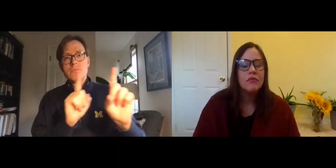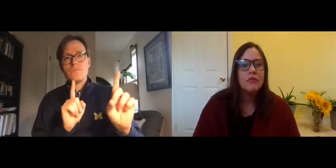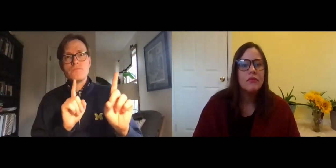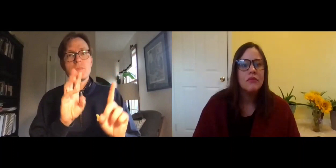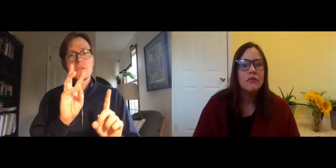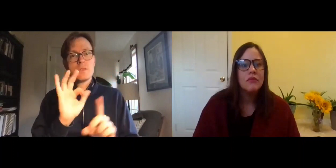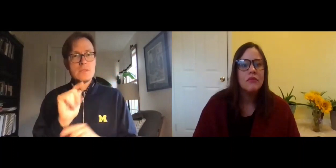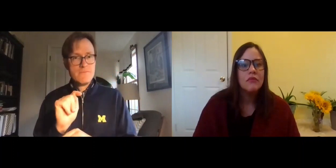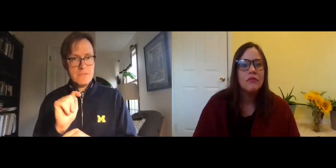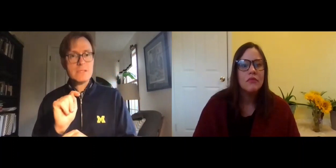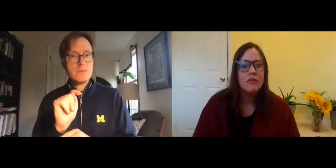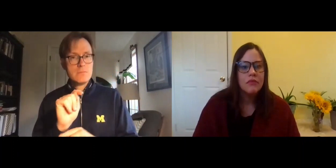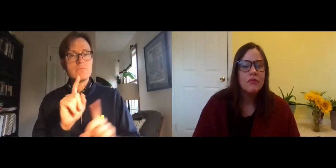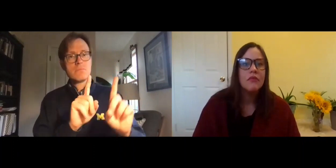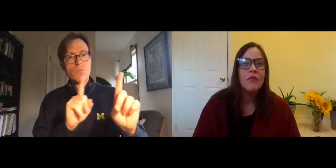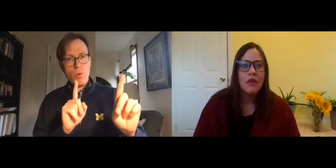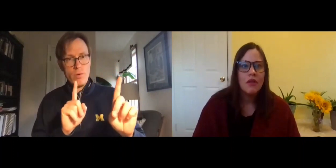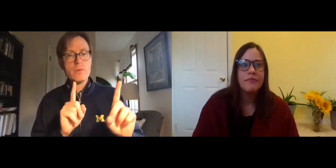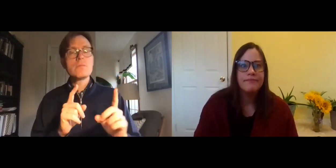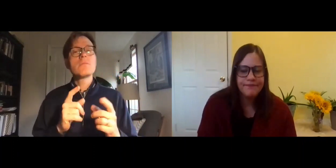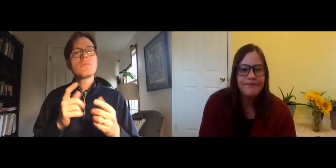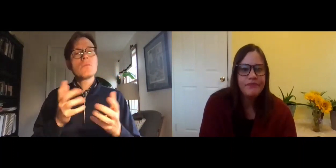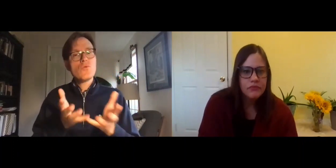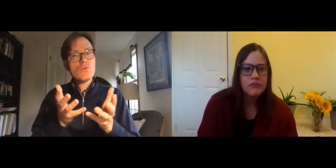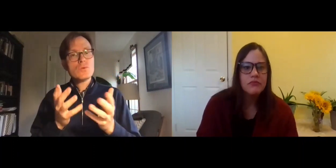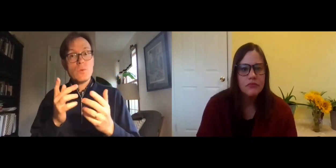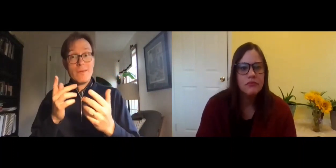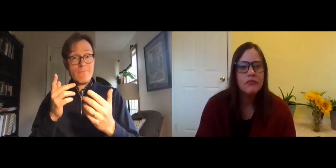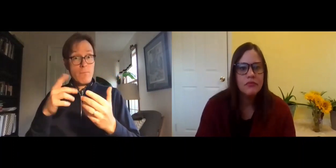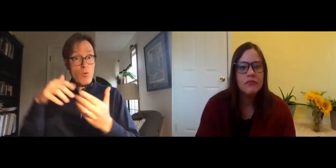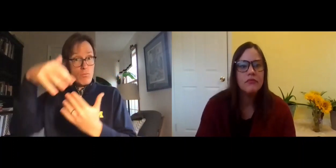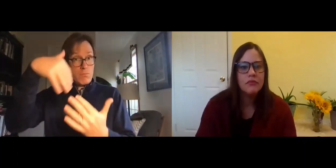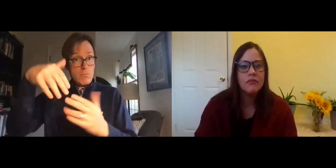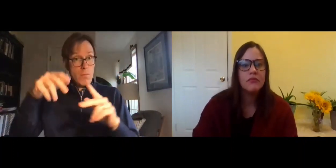bit so we encourage people to of course socially distance at least six feet.